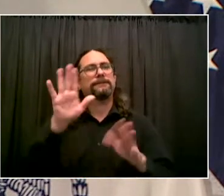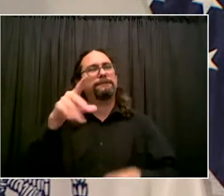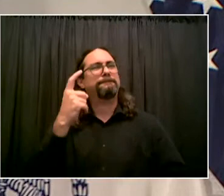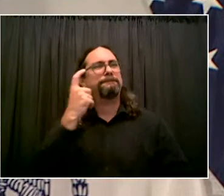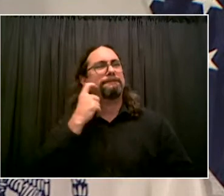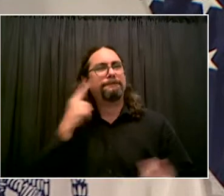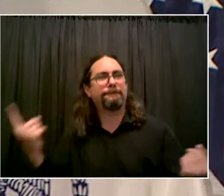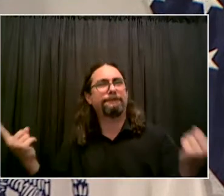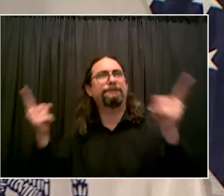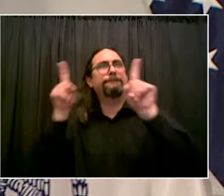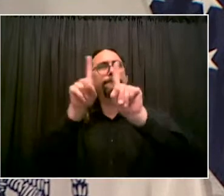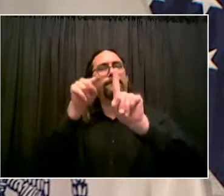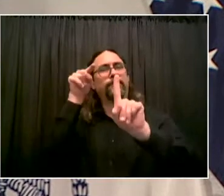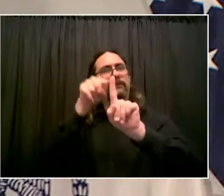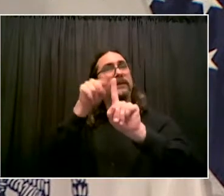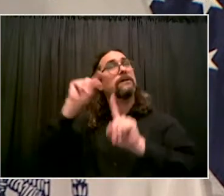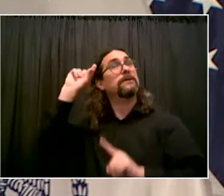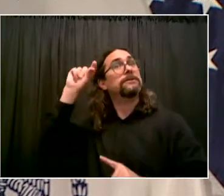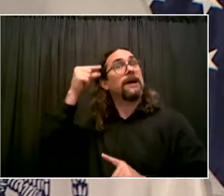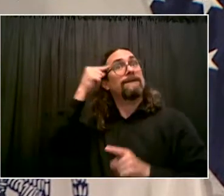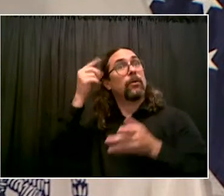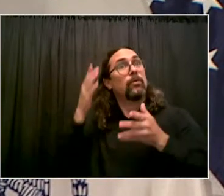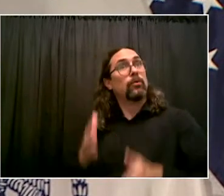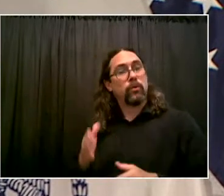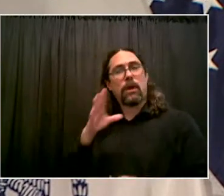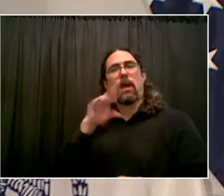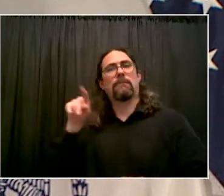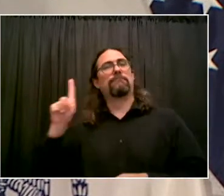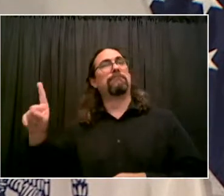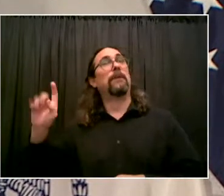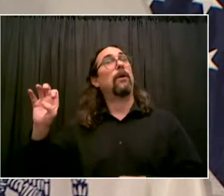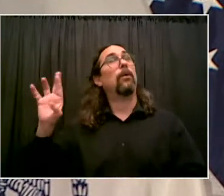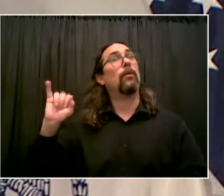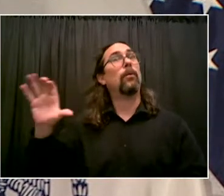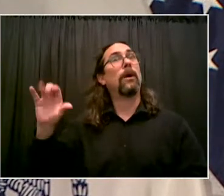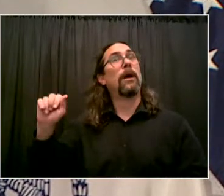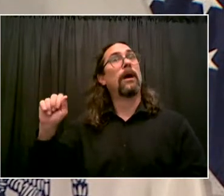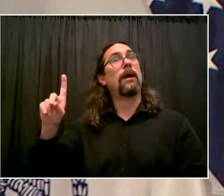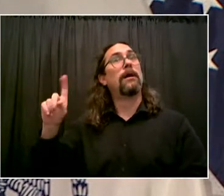LAWLESSNESS IN THE CITY THAT THERE IS A SENSE THAT ANYTHING